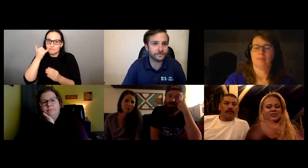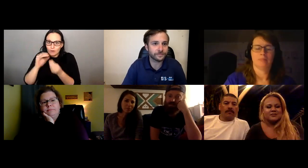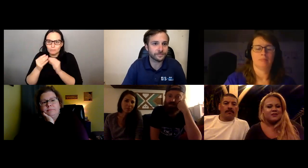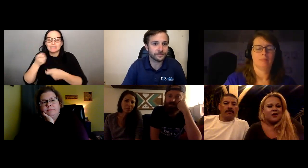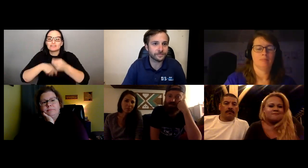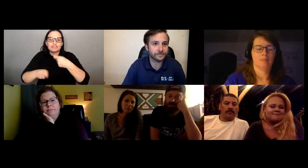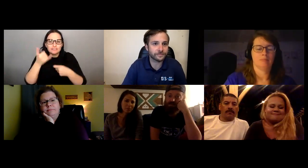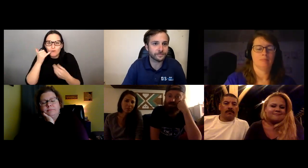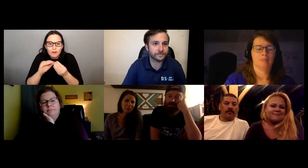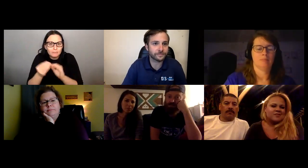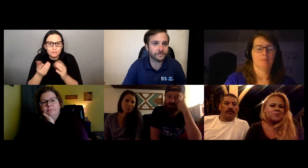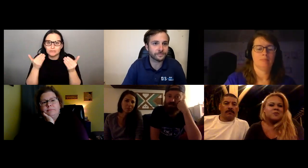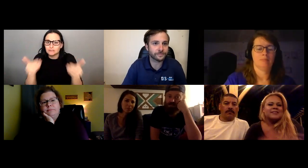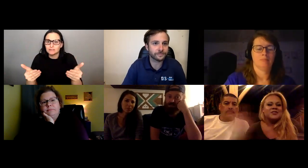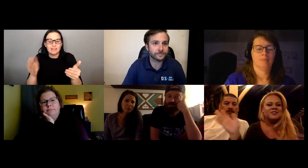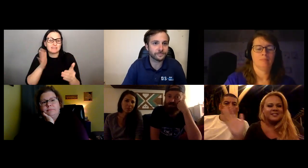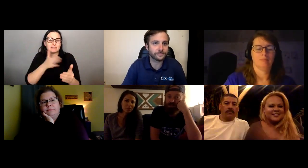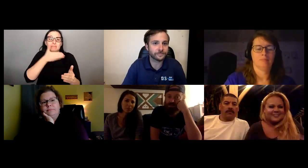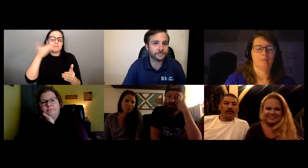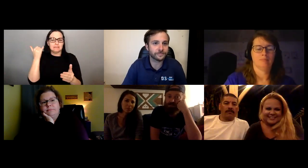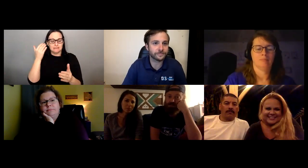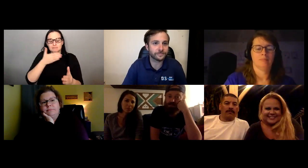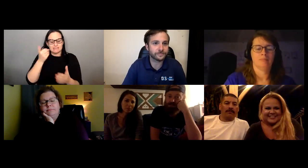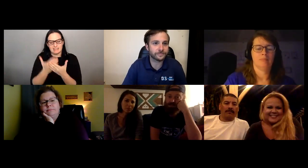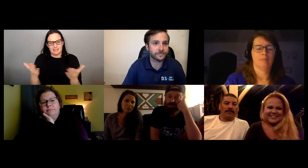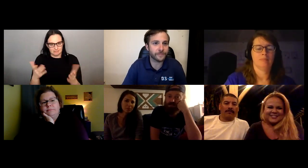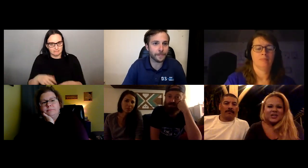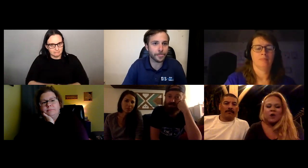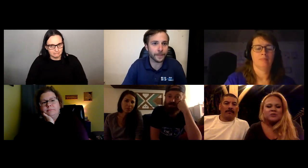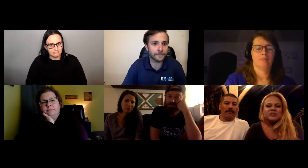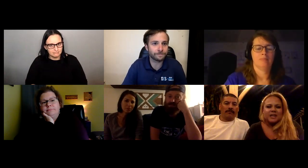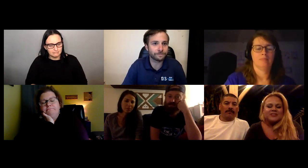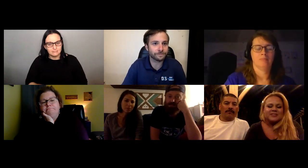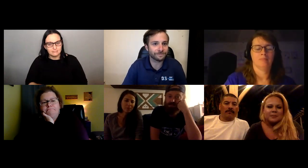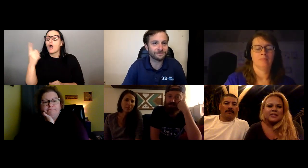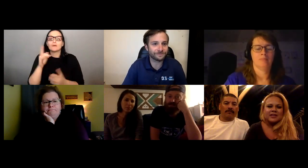um it'll be the best thing you ever did